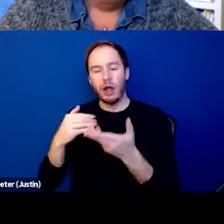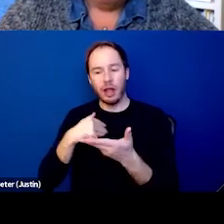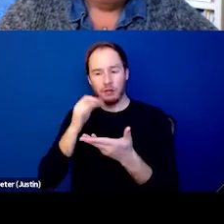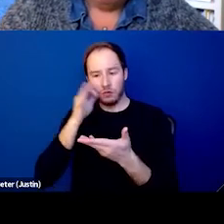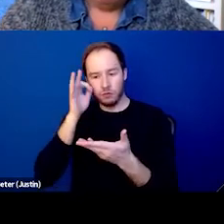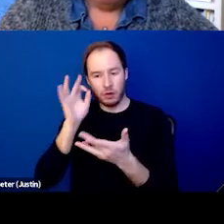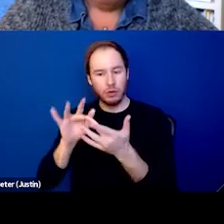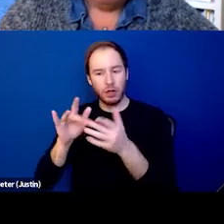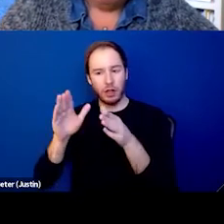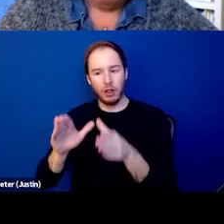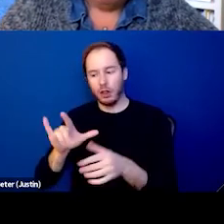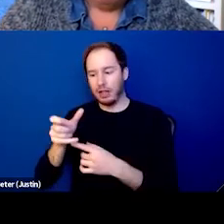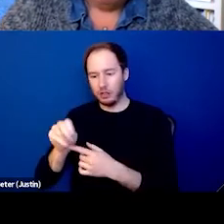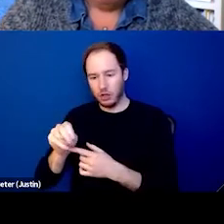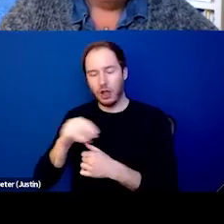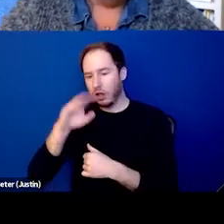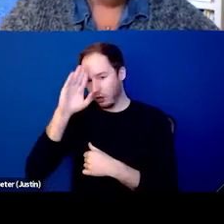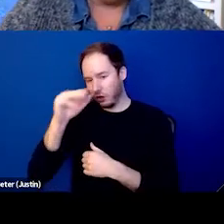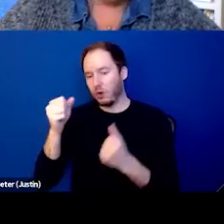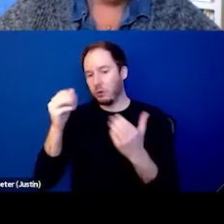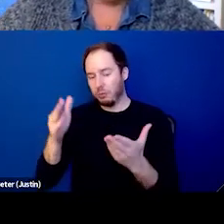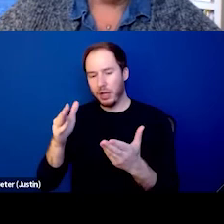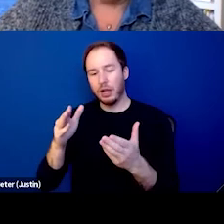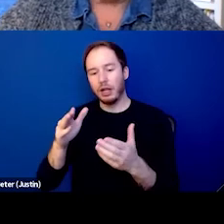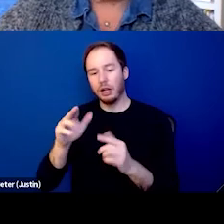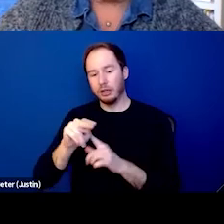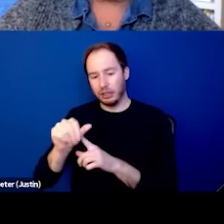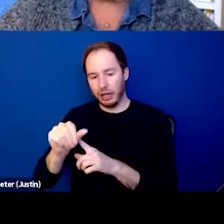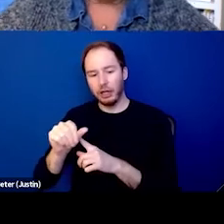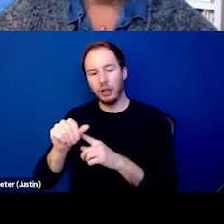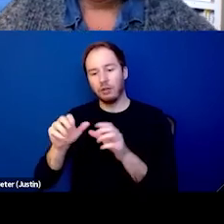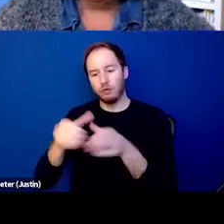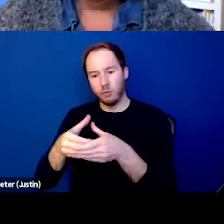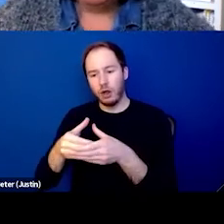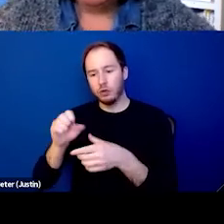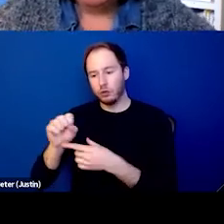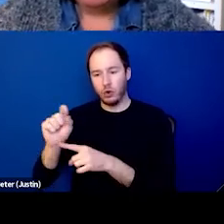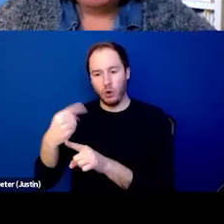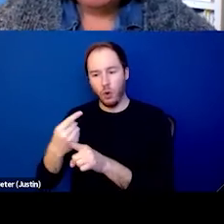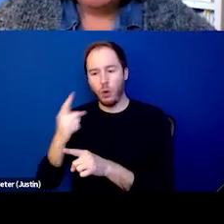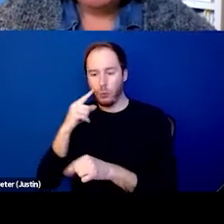I know that for many of the native and tribal conferences that I'll attend, Social Security has a presence there.